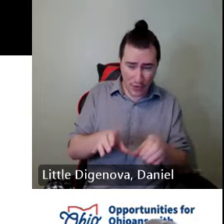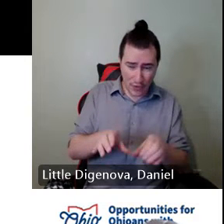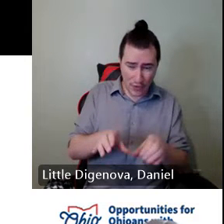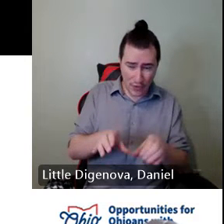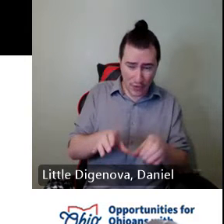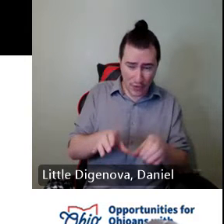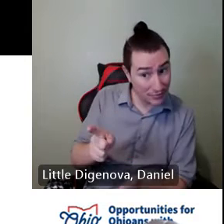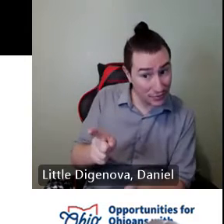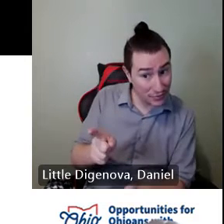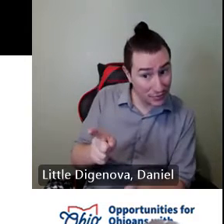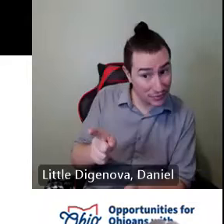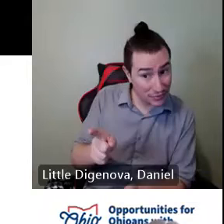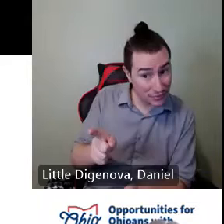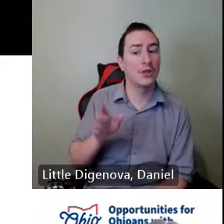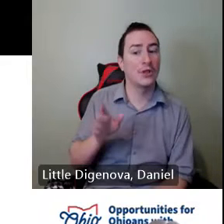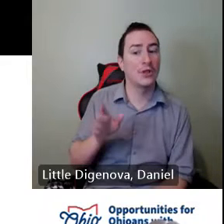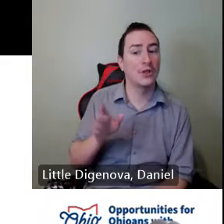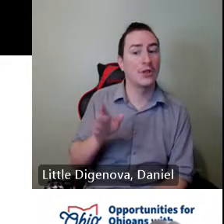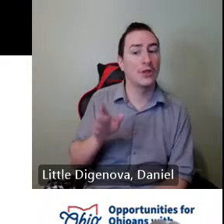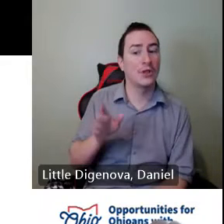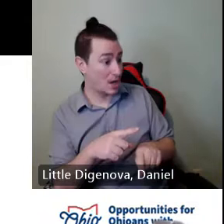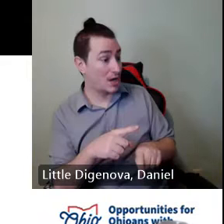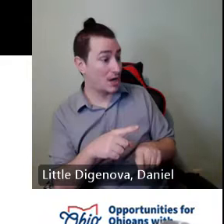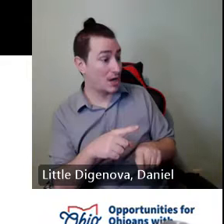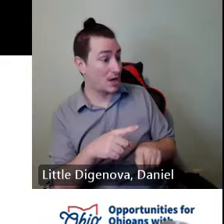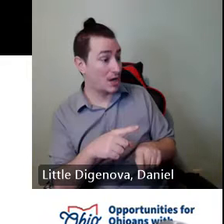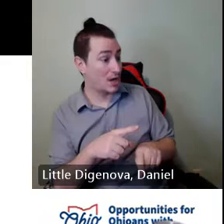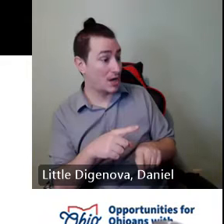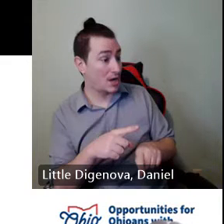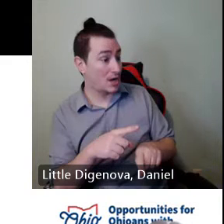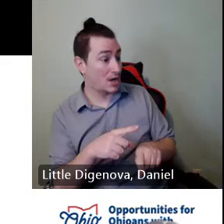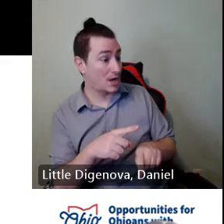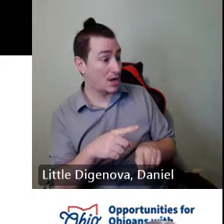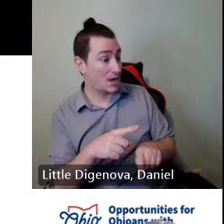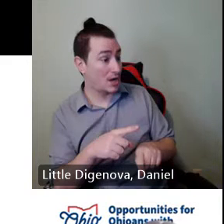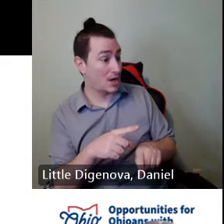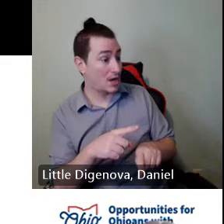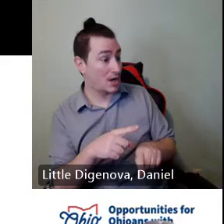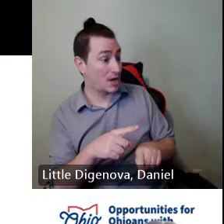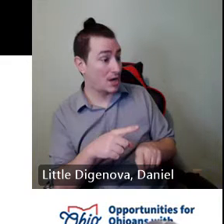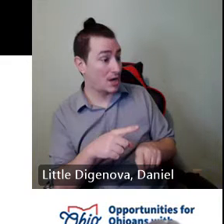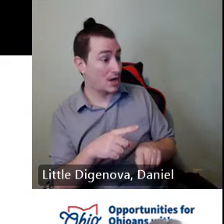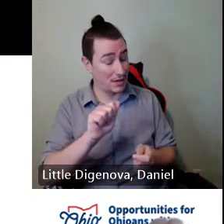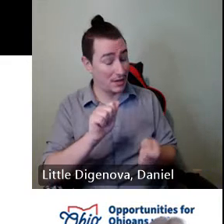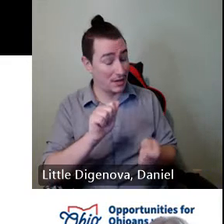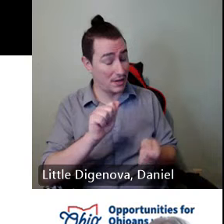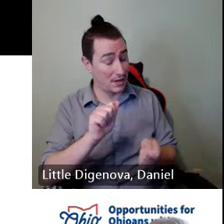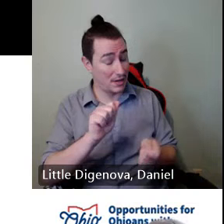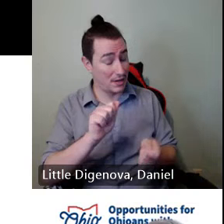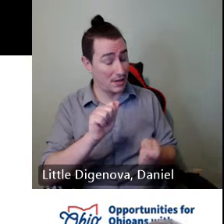response, and if you hear a request for an accommodation, then hand that off to your HR team to take it from there. Julia: Thanks, Julie.